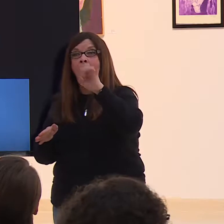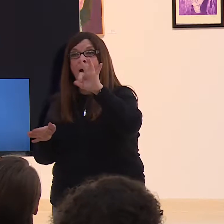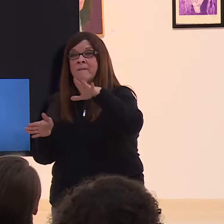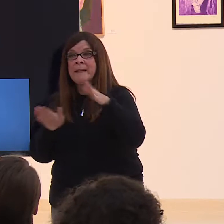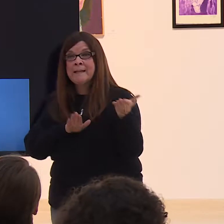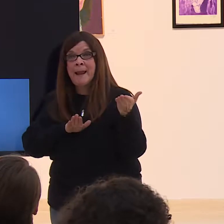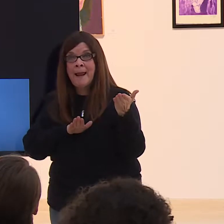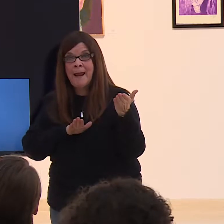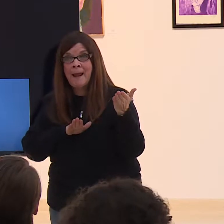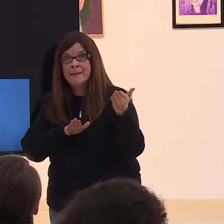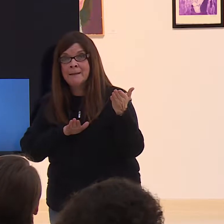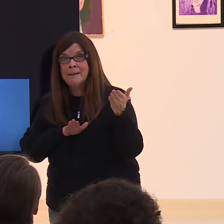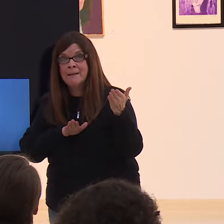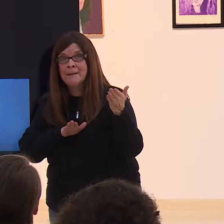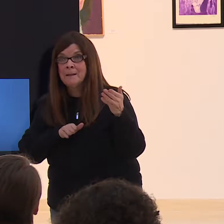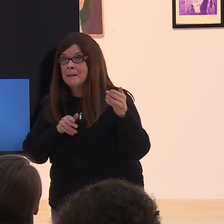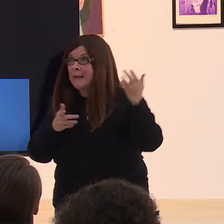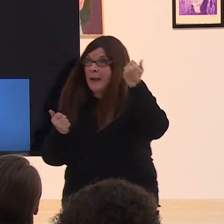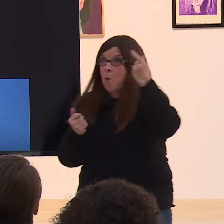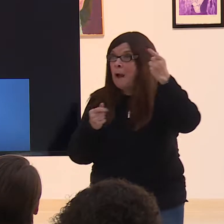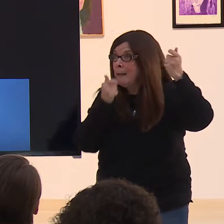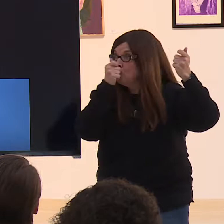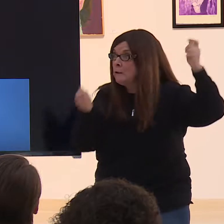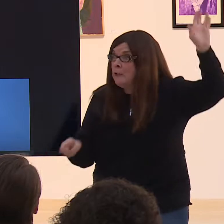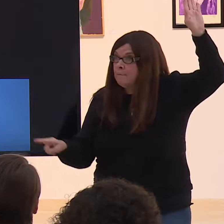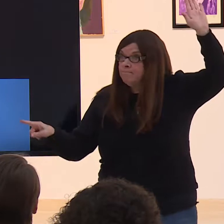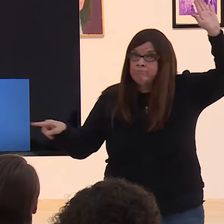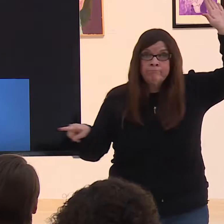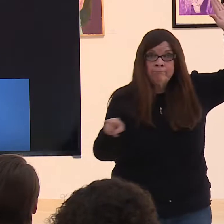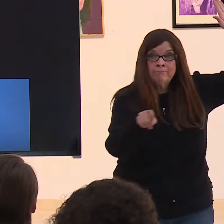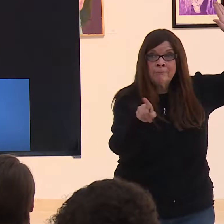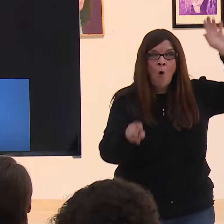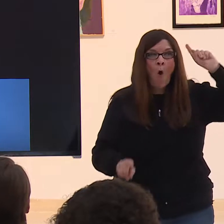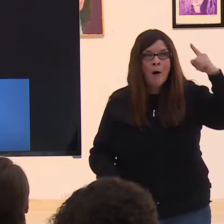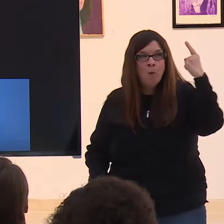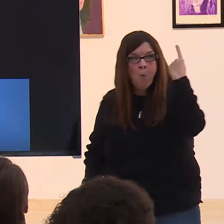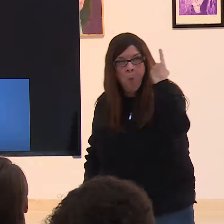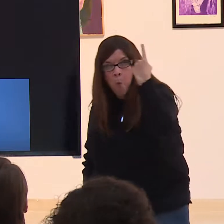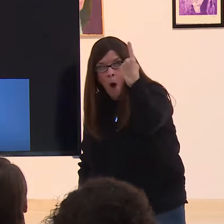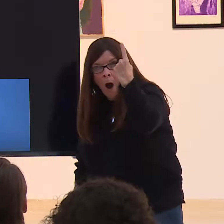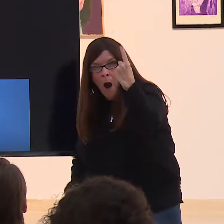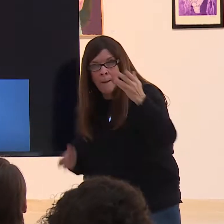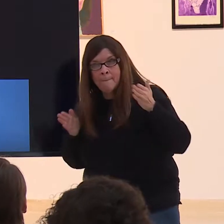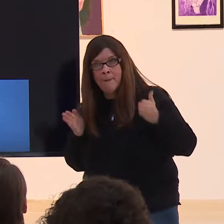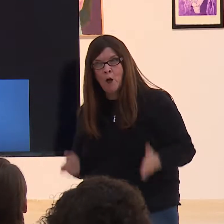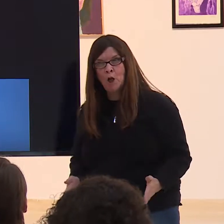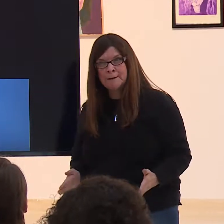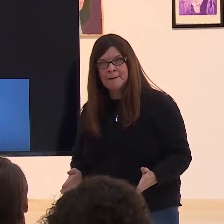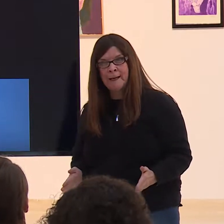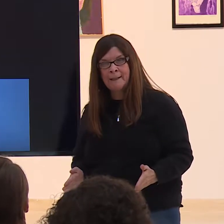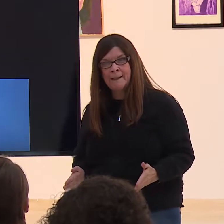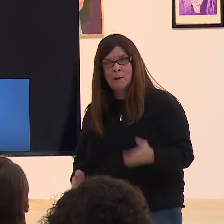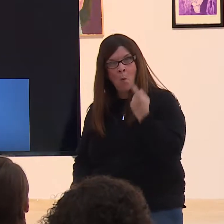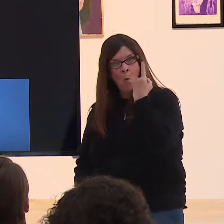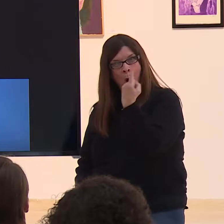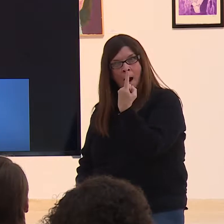We also had a Day of the Dead Challenge, and the same sort of thing occurred. We put out the call to action,